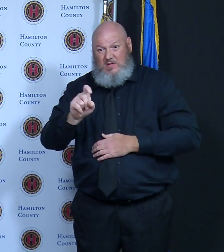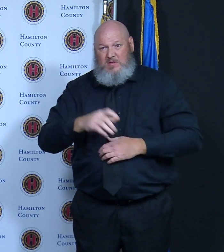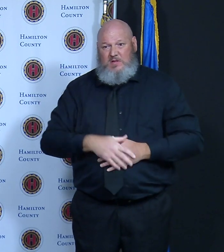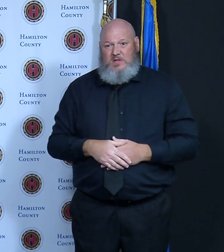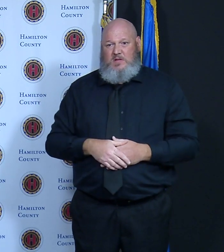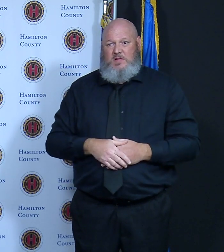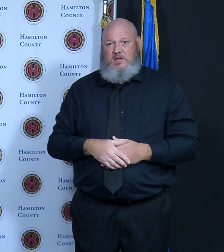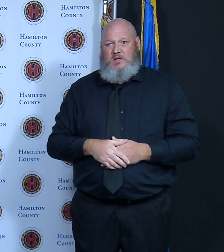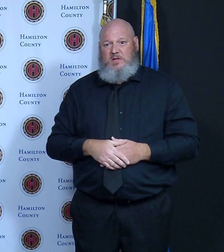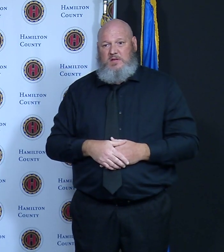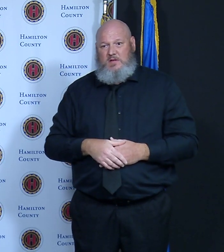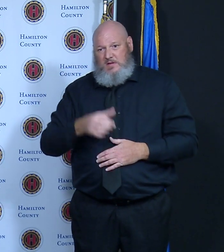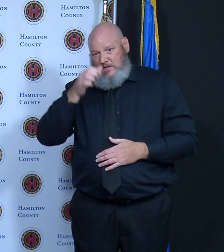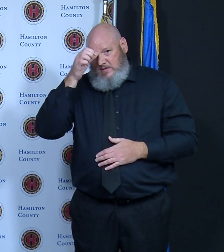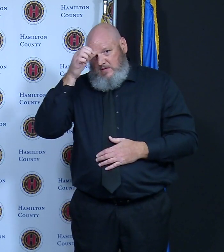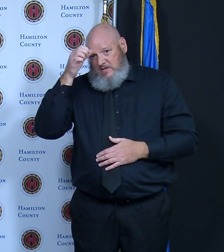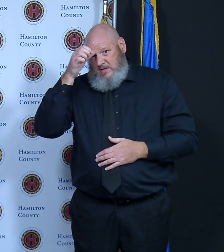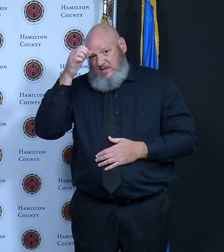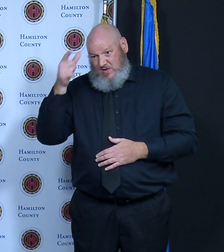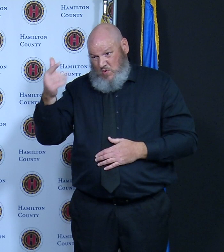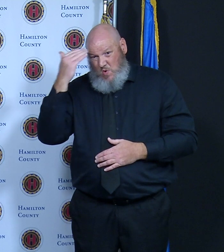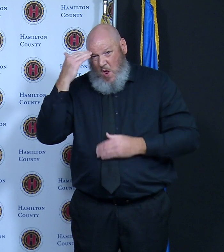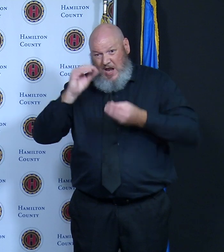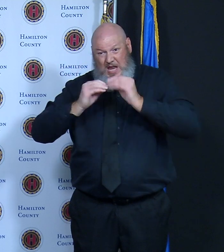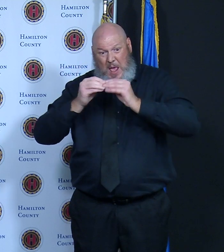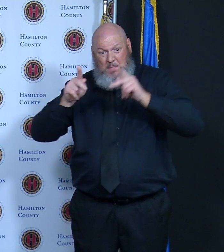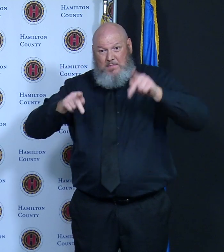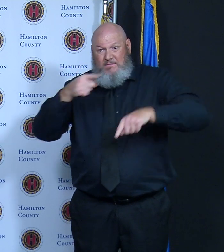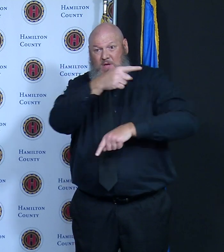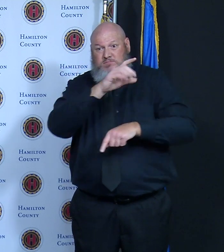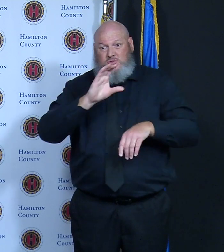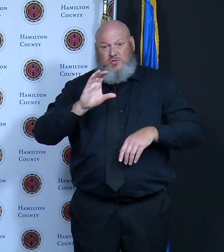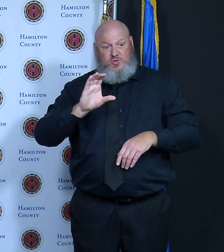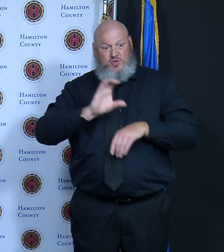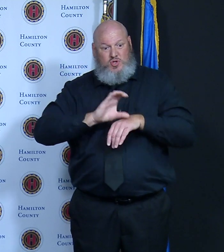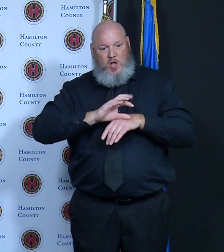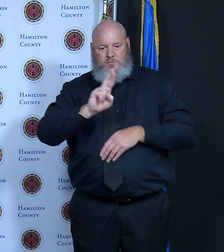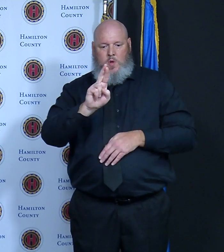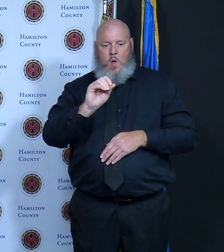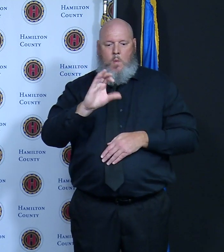what I know is that we have given it that the county or the health